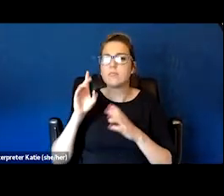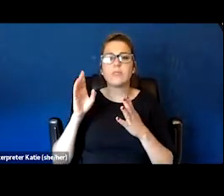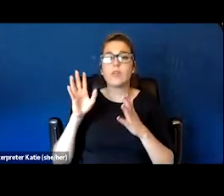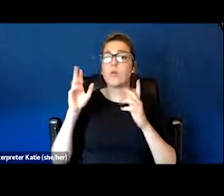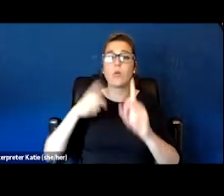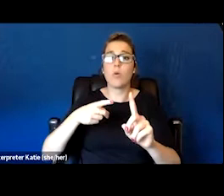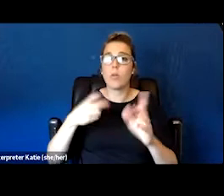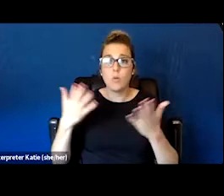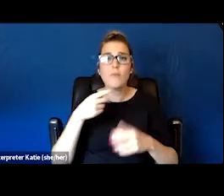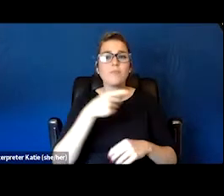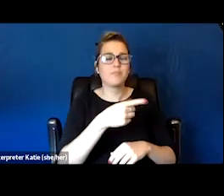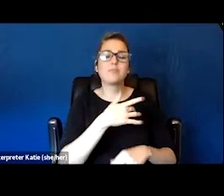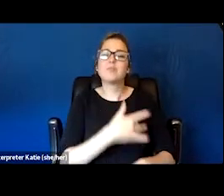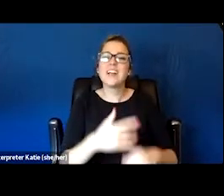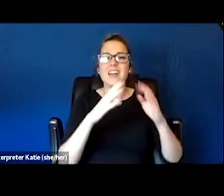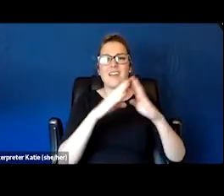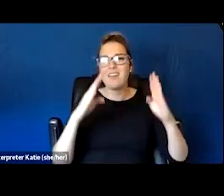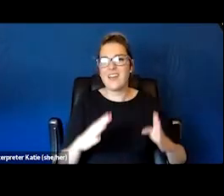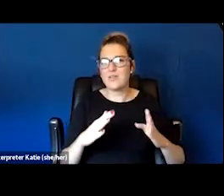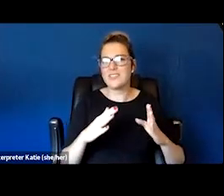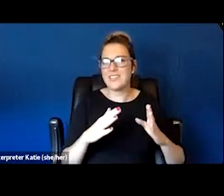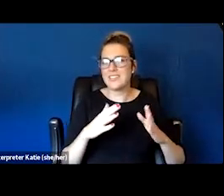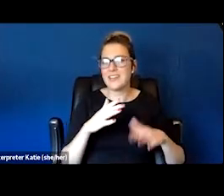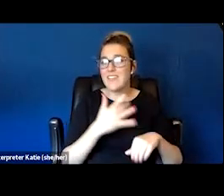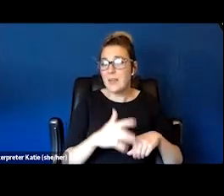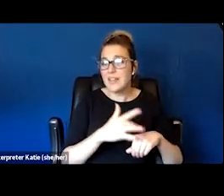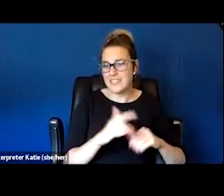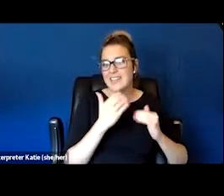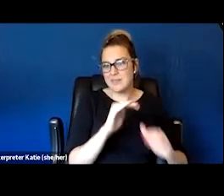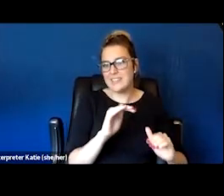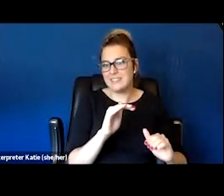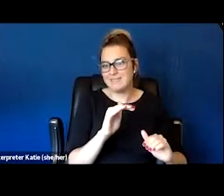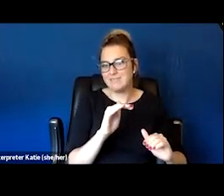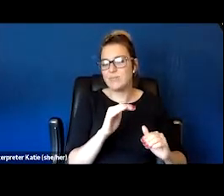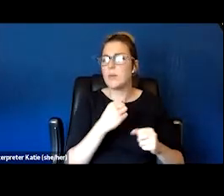relatively limited housing resources as equitably and appropriately as possible. Next slide.